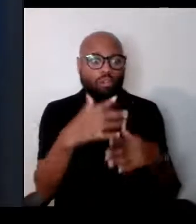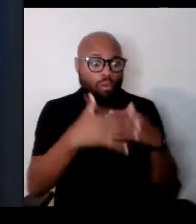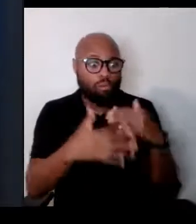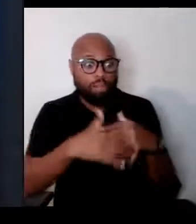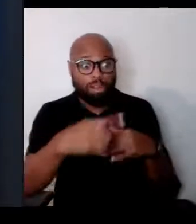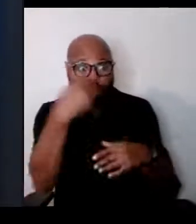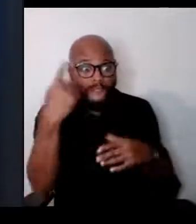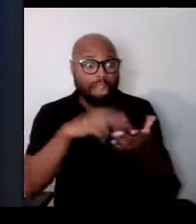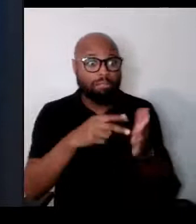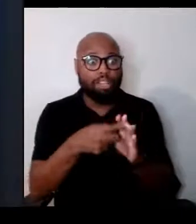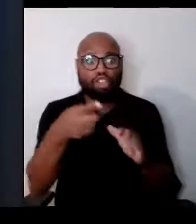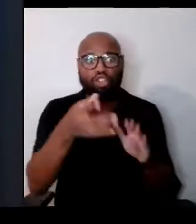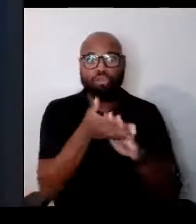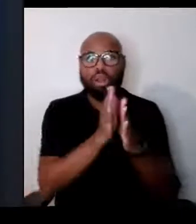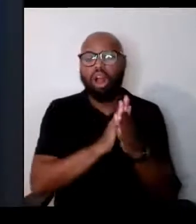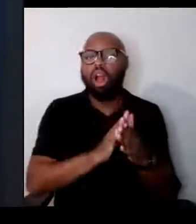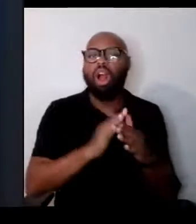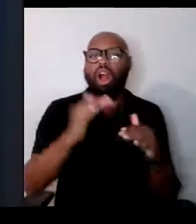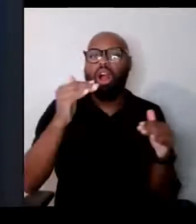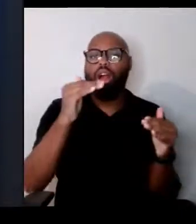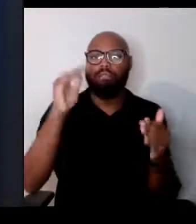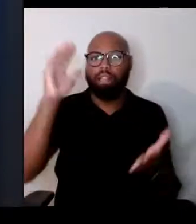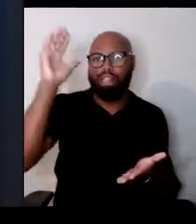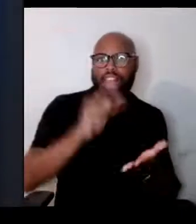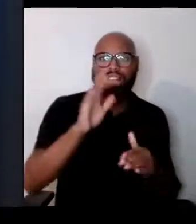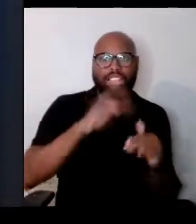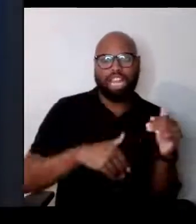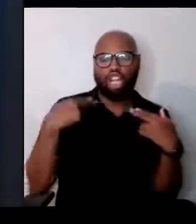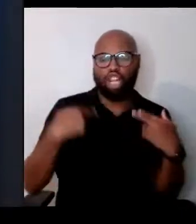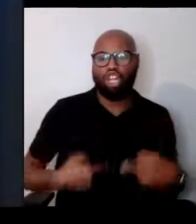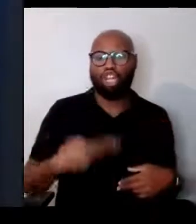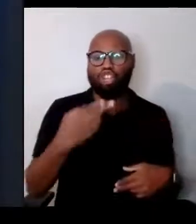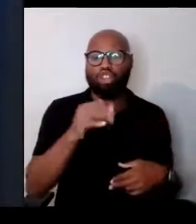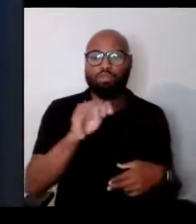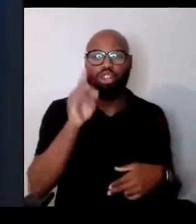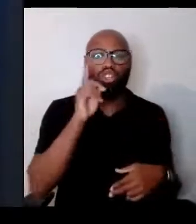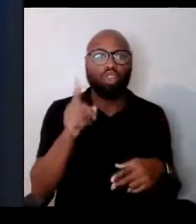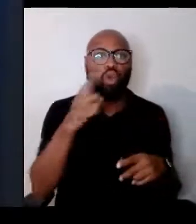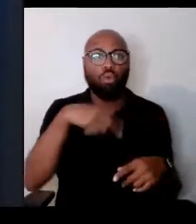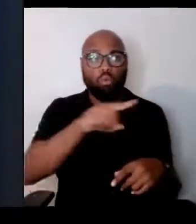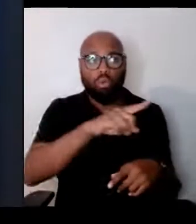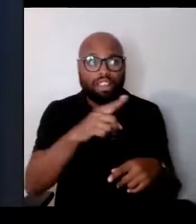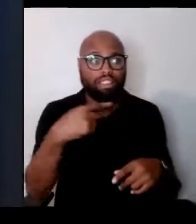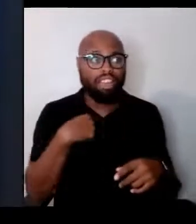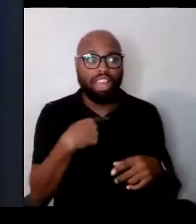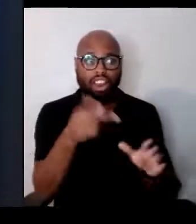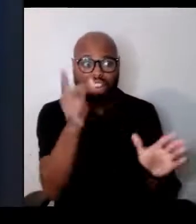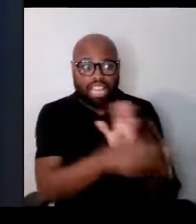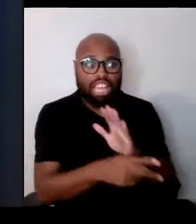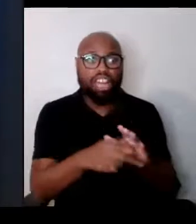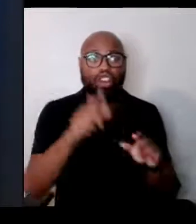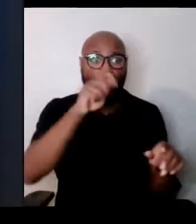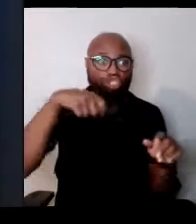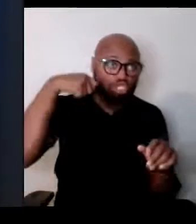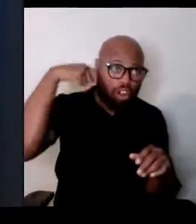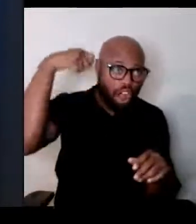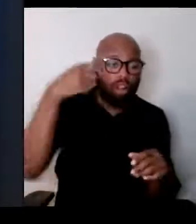So when someone is strung up or killed, the rest of the community does not have any misgivings